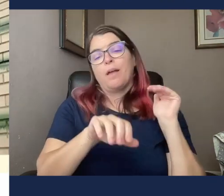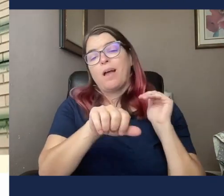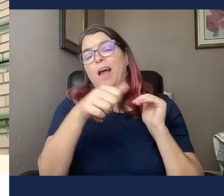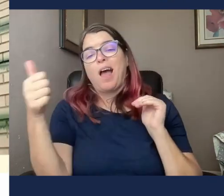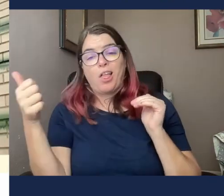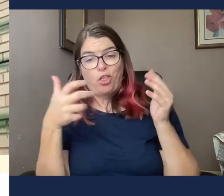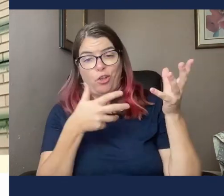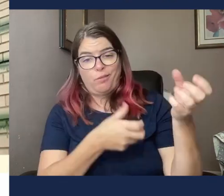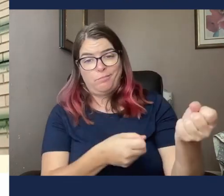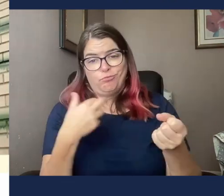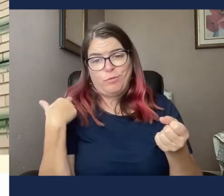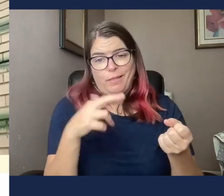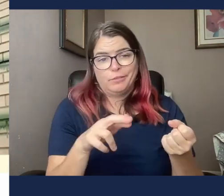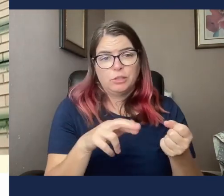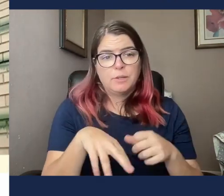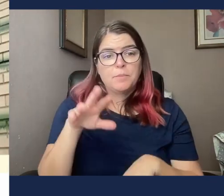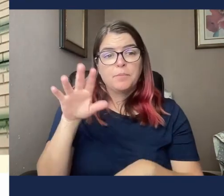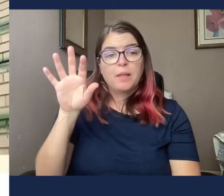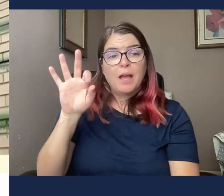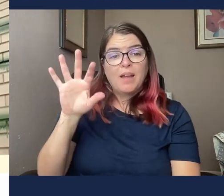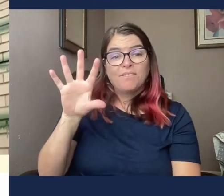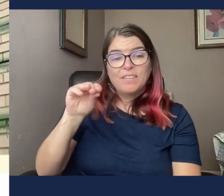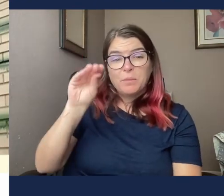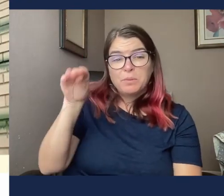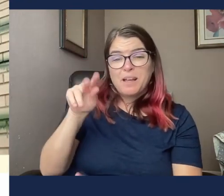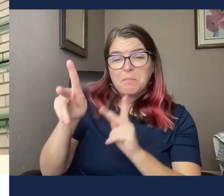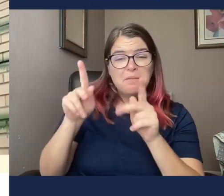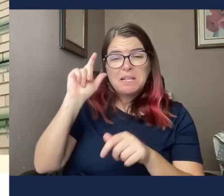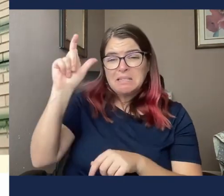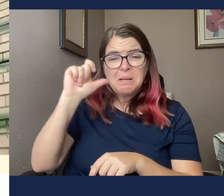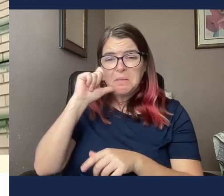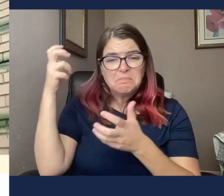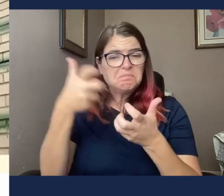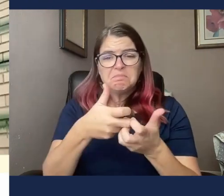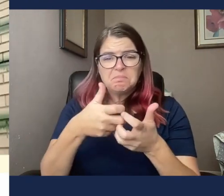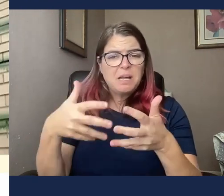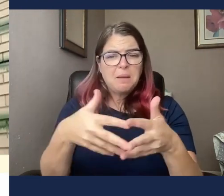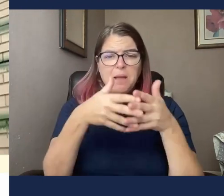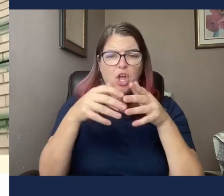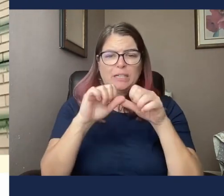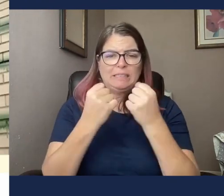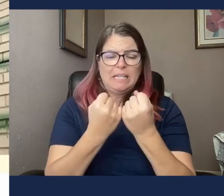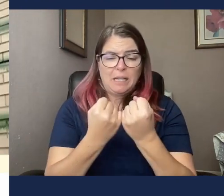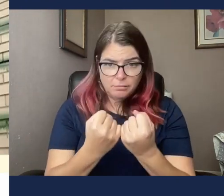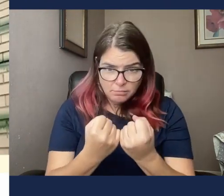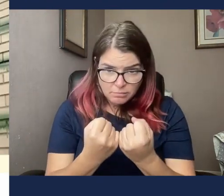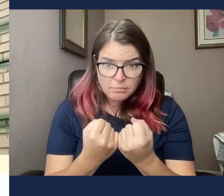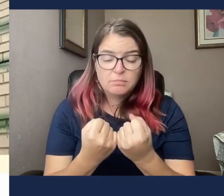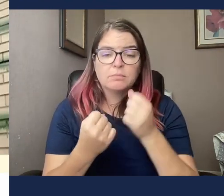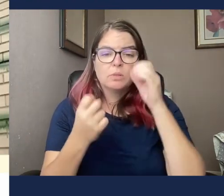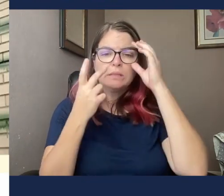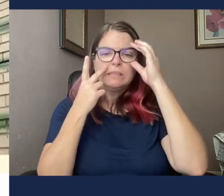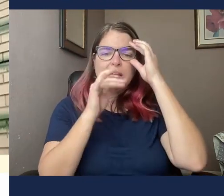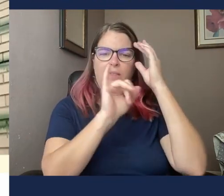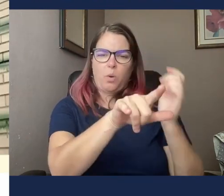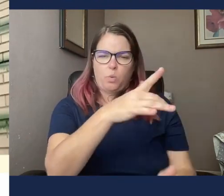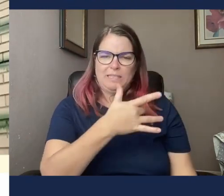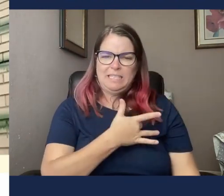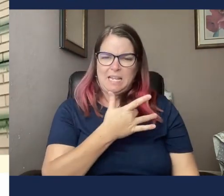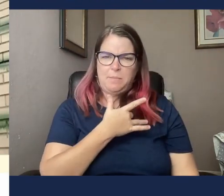American cultural values, which rarely change, inform us that men and women are equal, but we